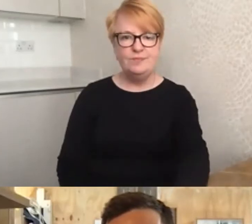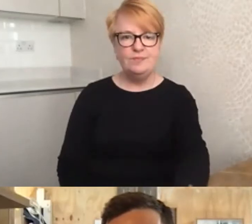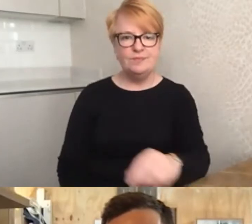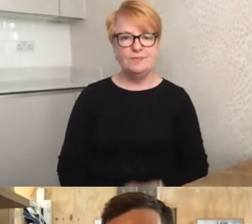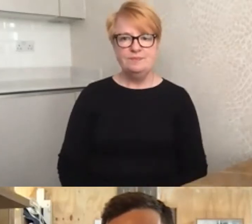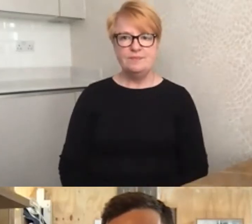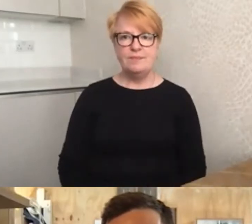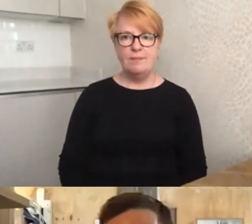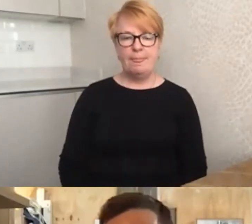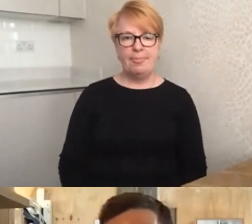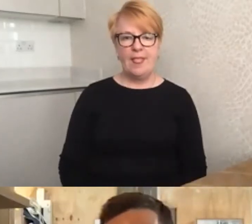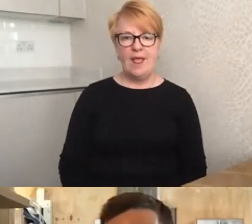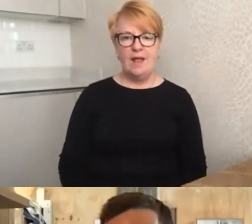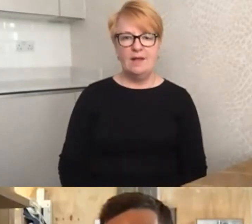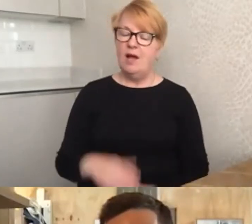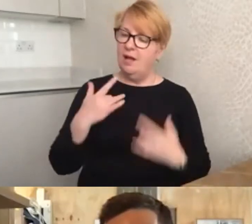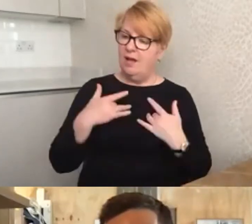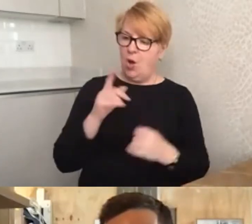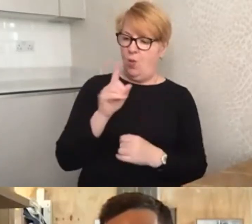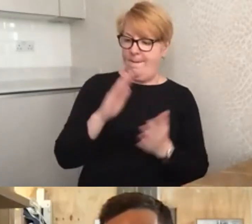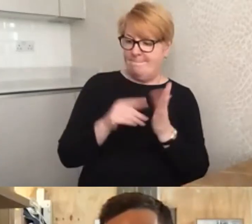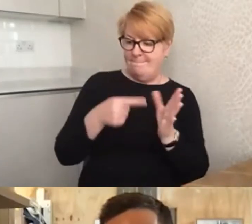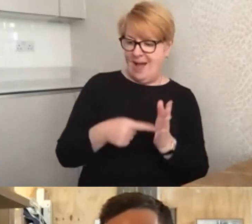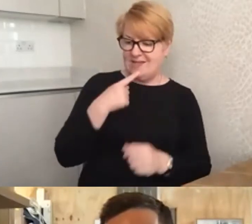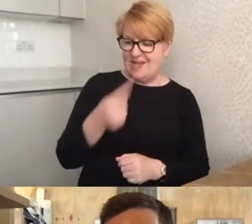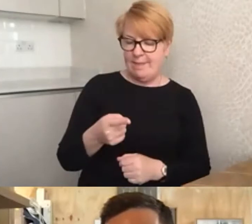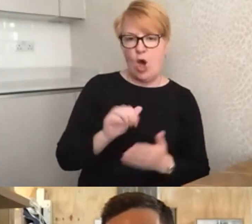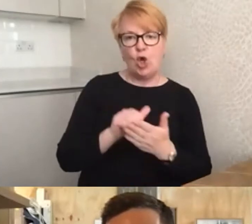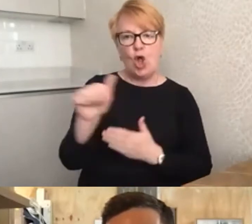around using cultural capital or actual capital, which is,